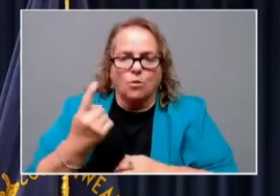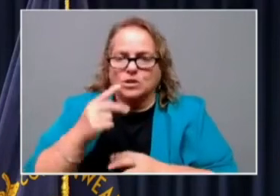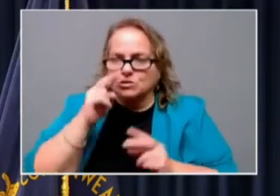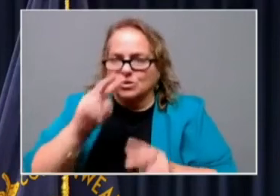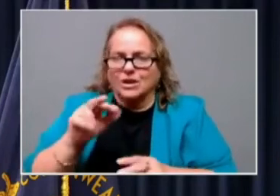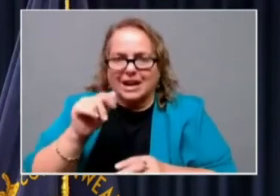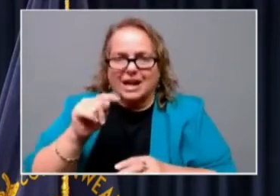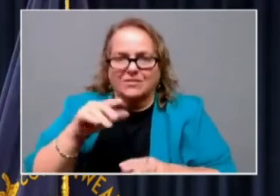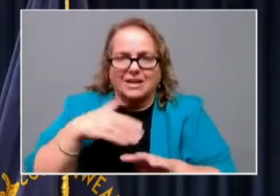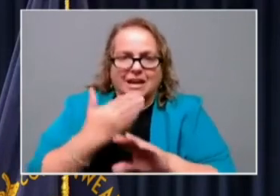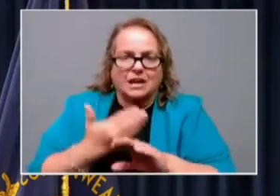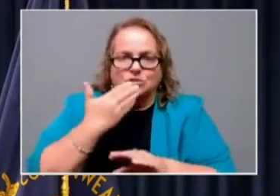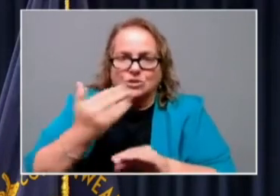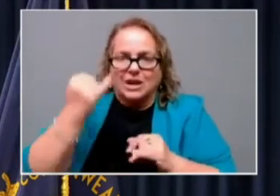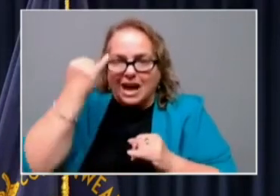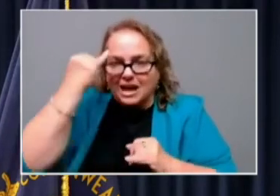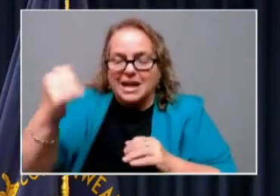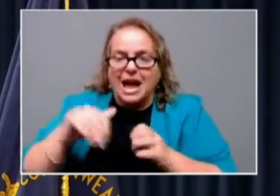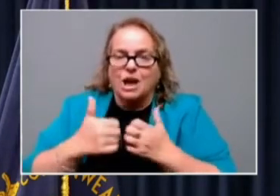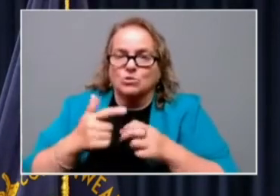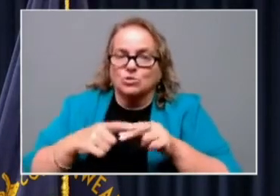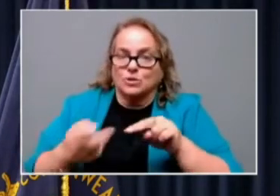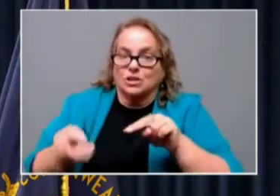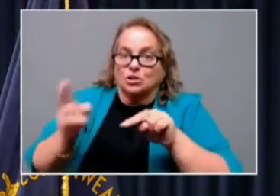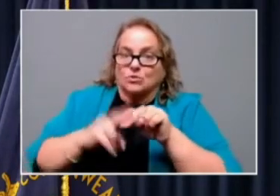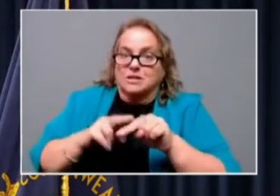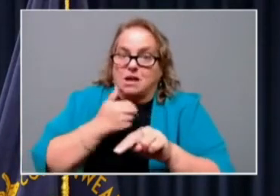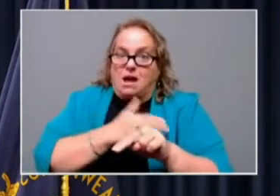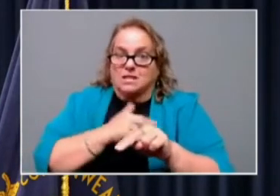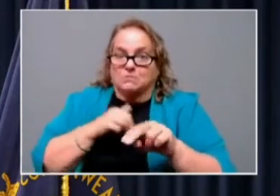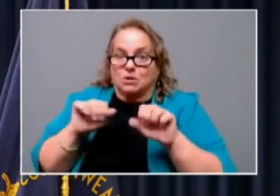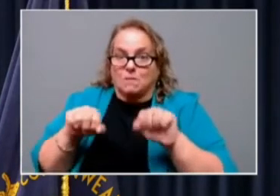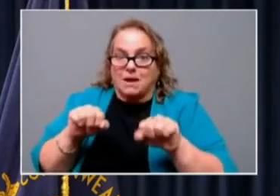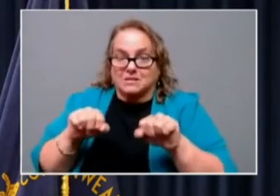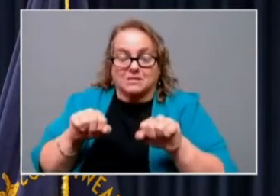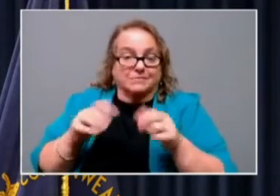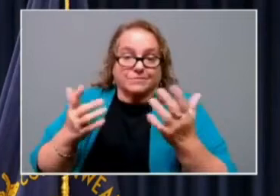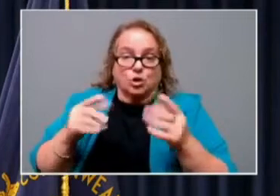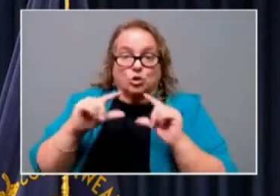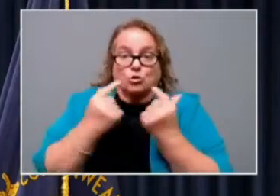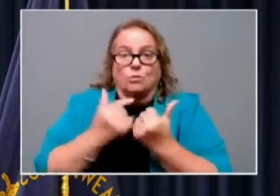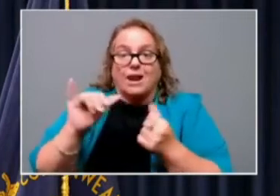hospital capacity. Certainly uh a group like primary care center and hazard has